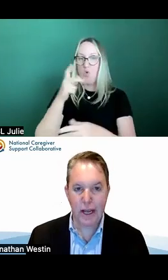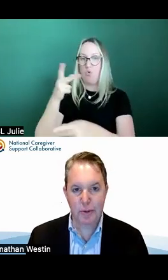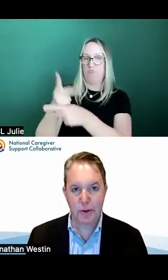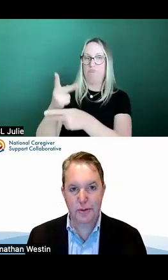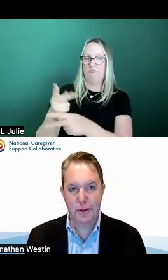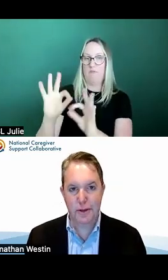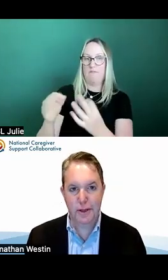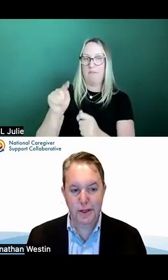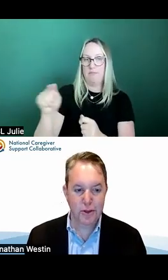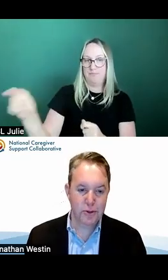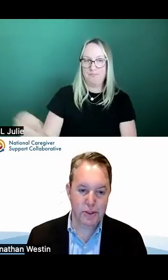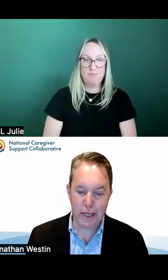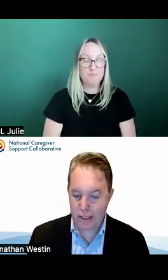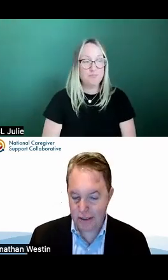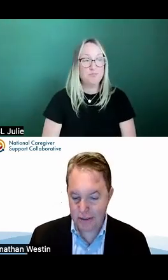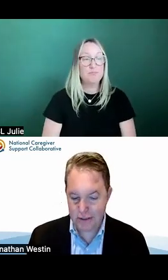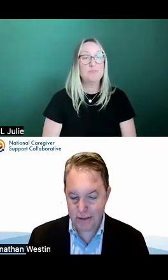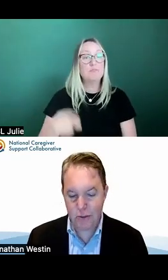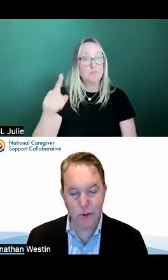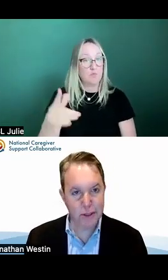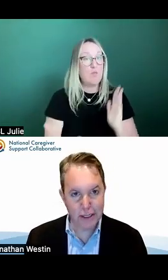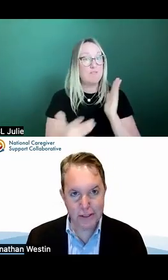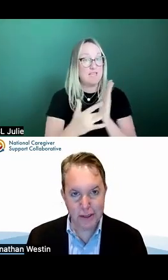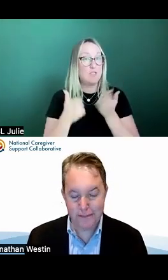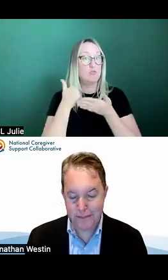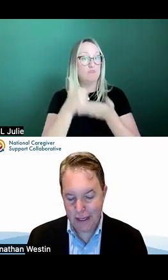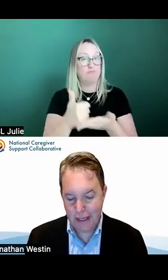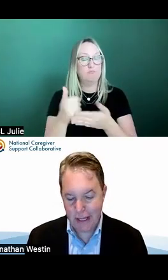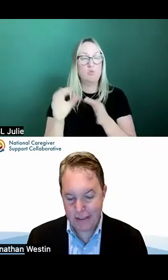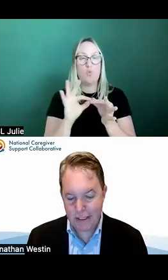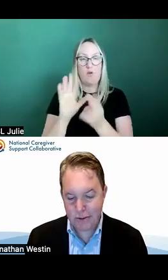This collaborative includes a Technical Assistance Coordinating Center and six